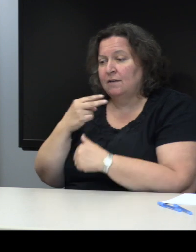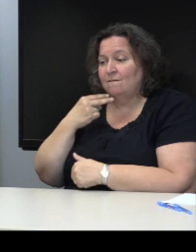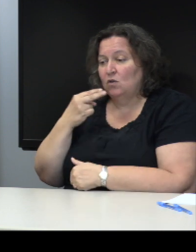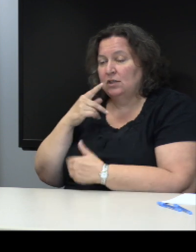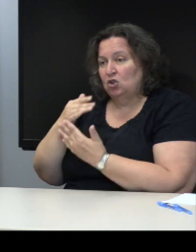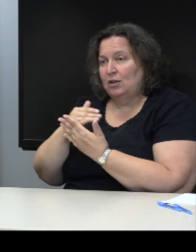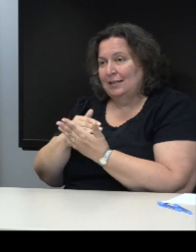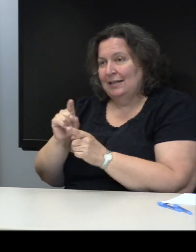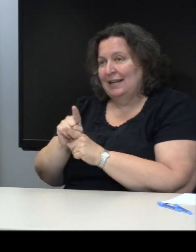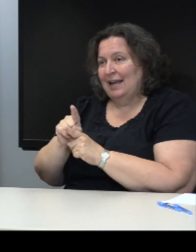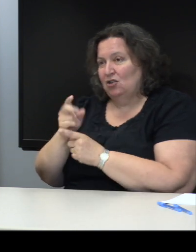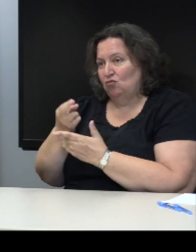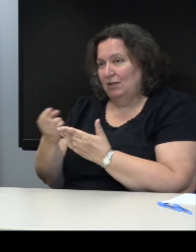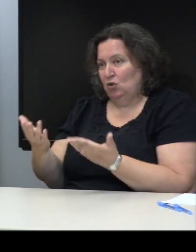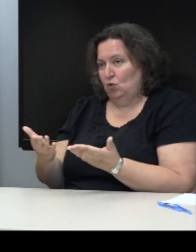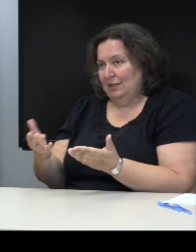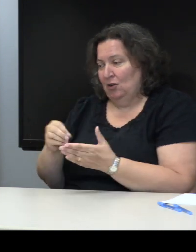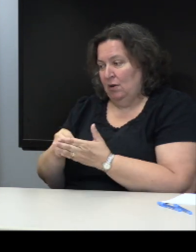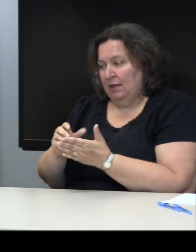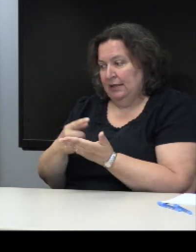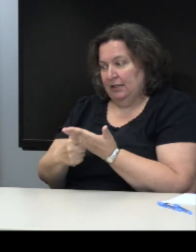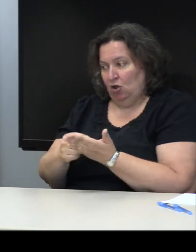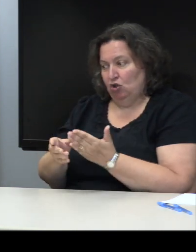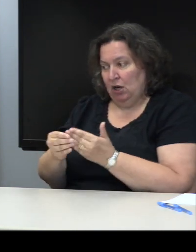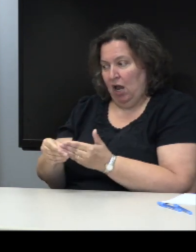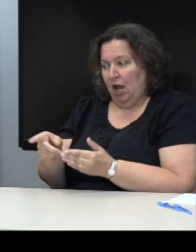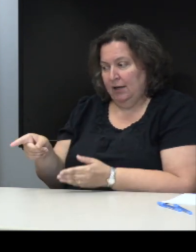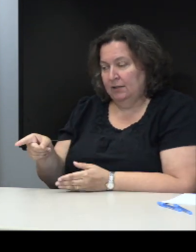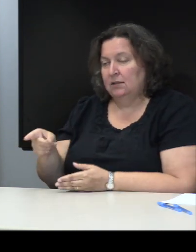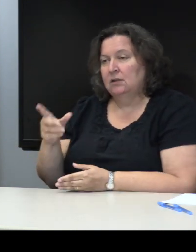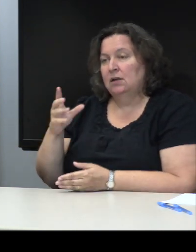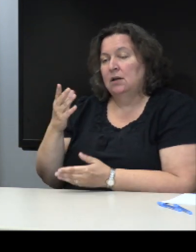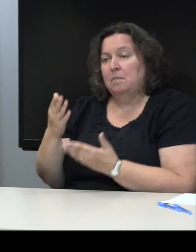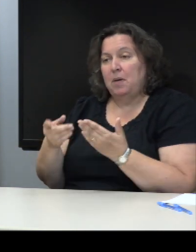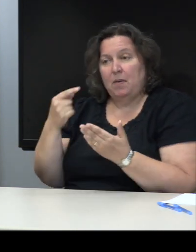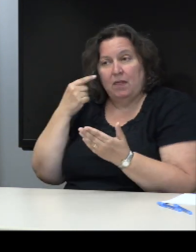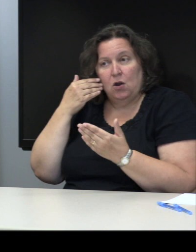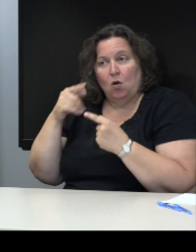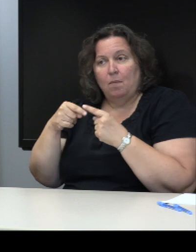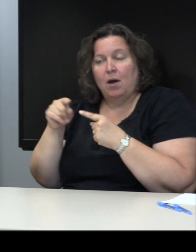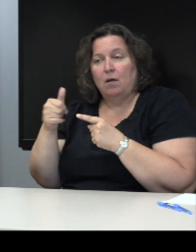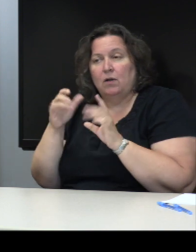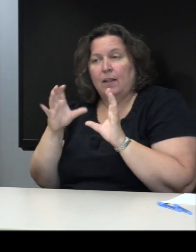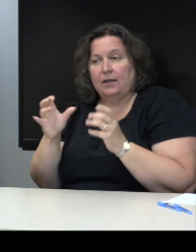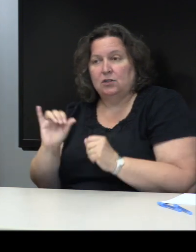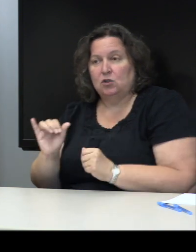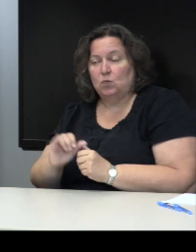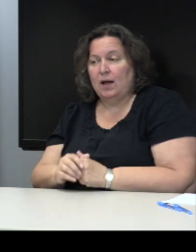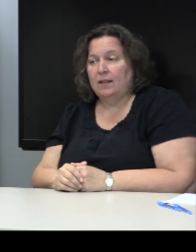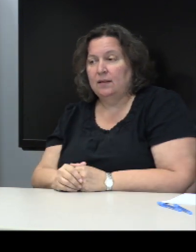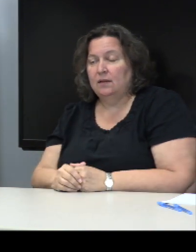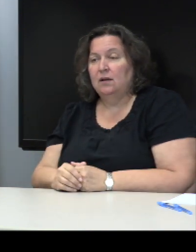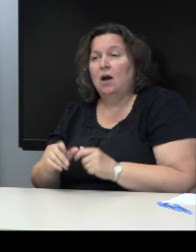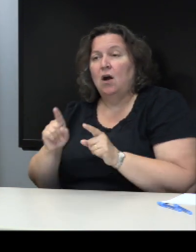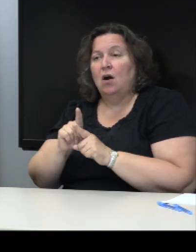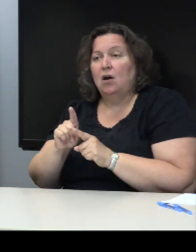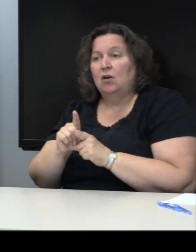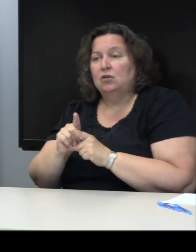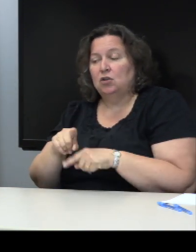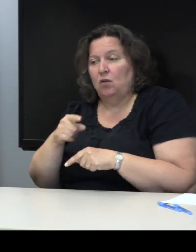as a resource here in the Discussion Guide. They may know of other classes as well. They also host several events throughout the year